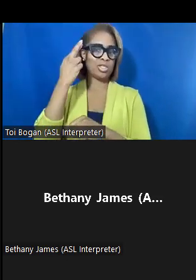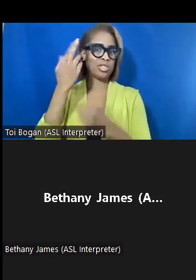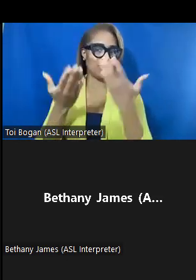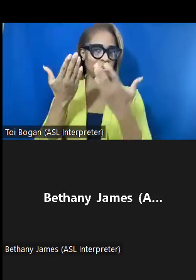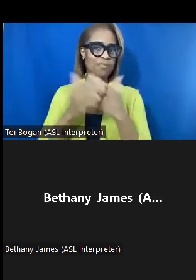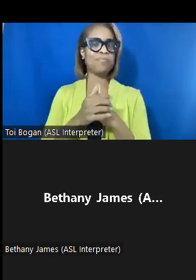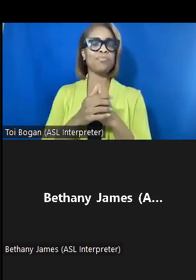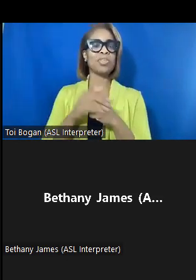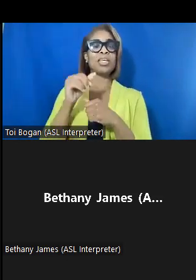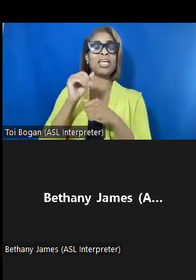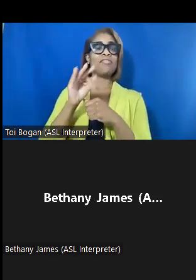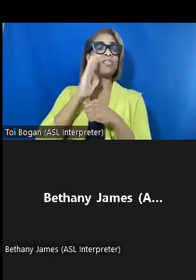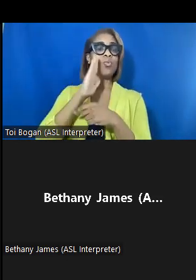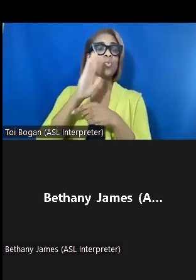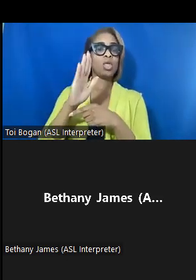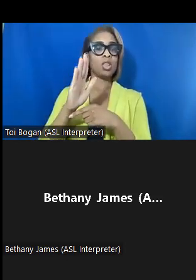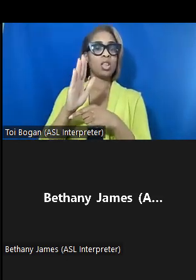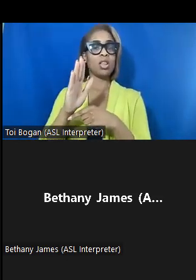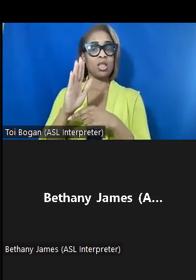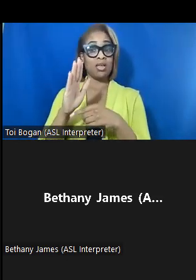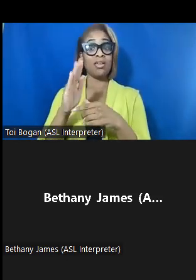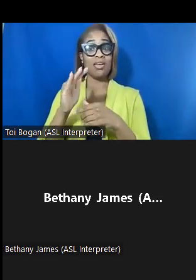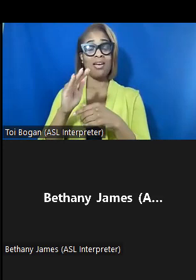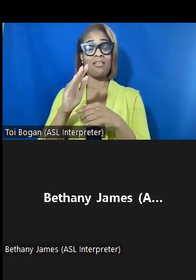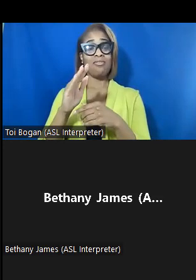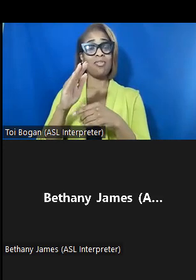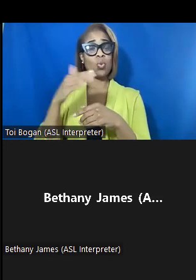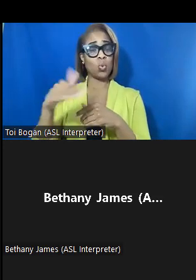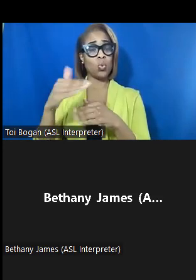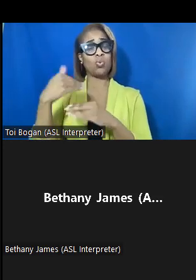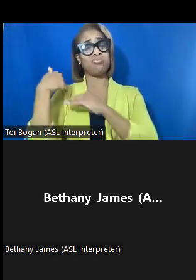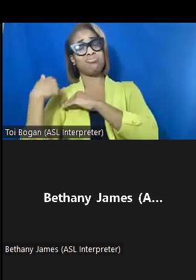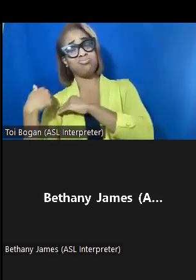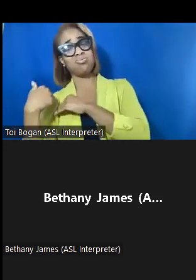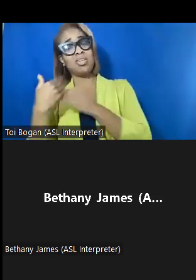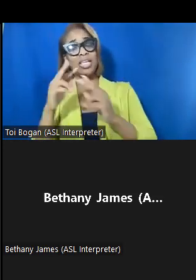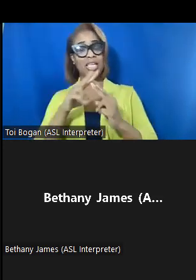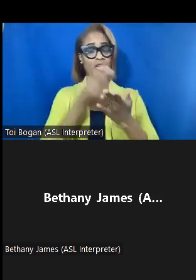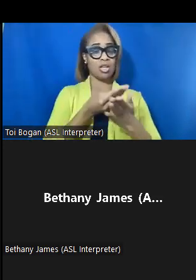If it will if it will impose an undue hardship, either economically or administratively, it's